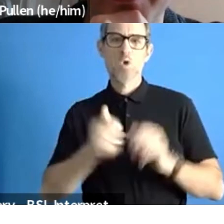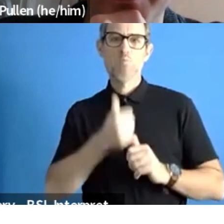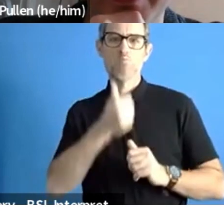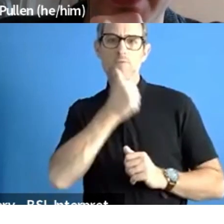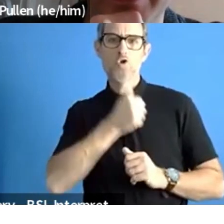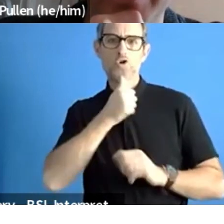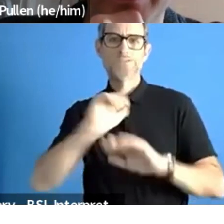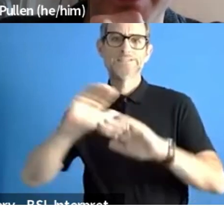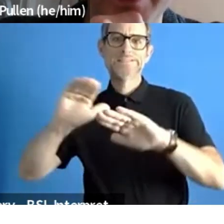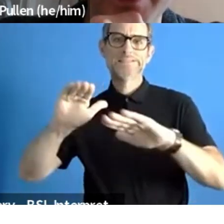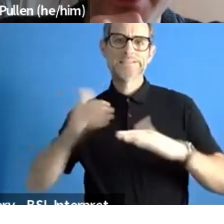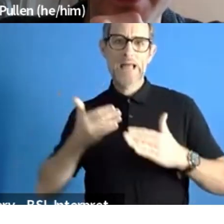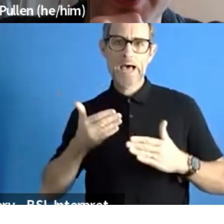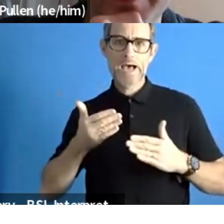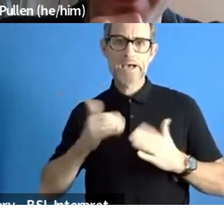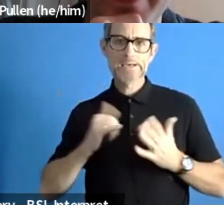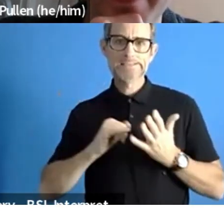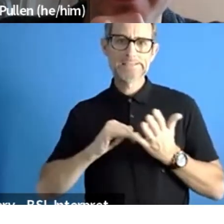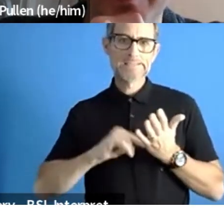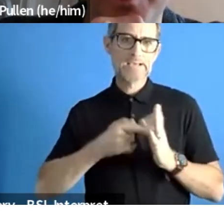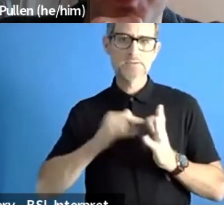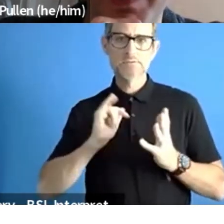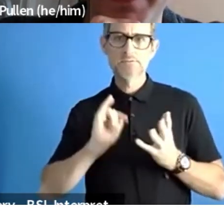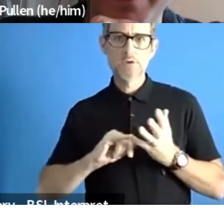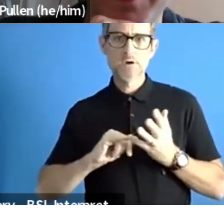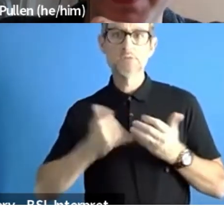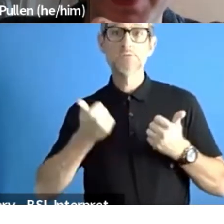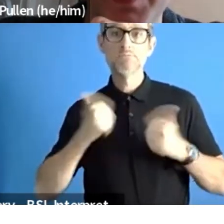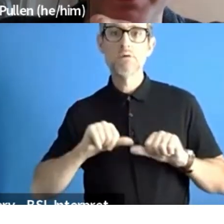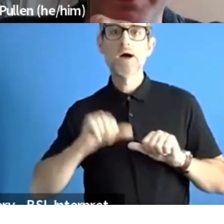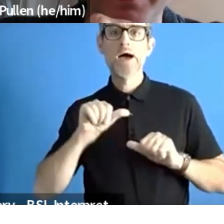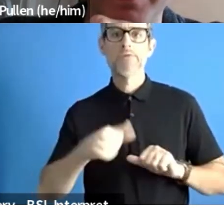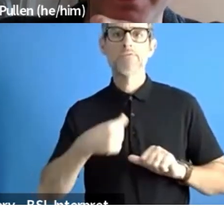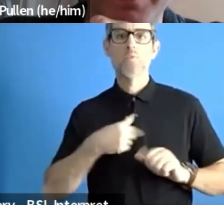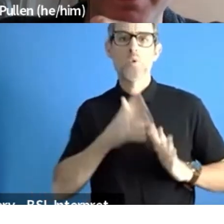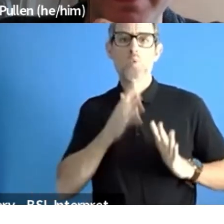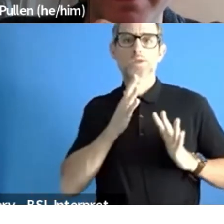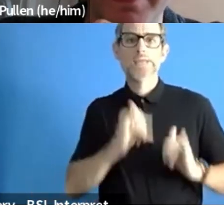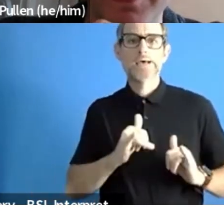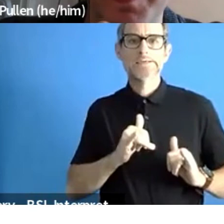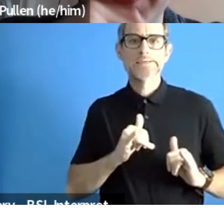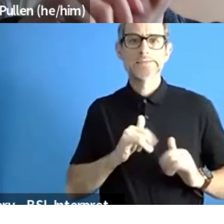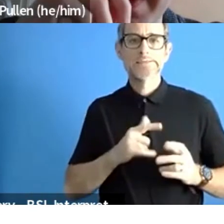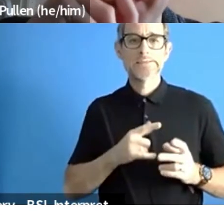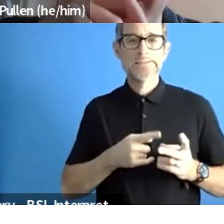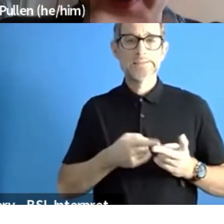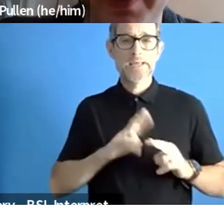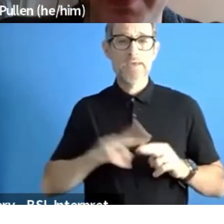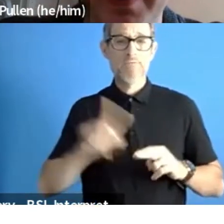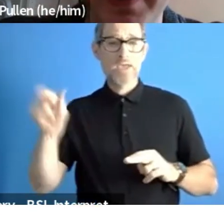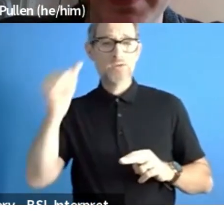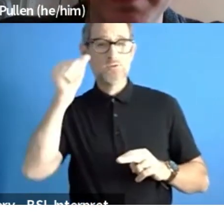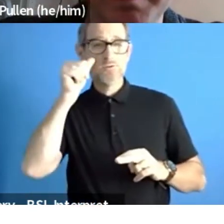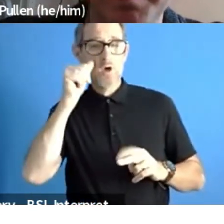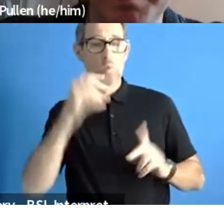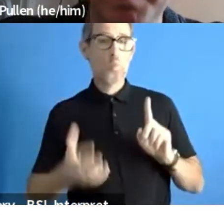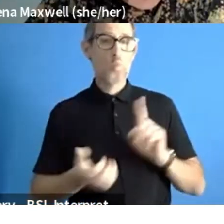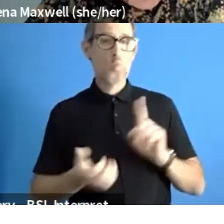hurdles to get over and then they're more willing to do it knowing if the testing goes well they've won the contract.